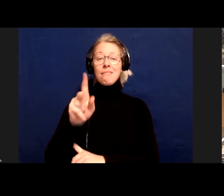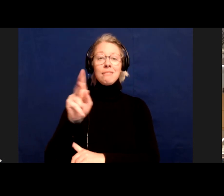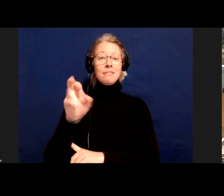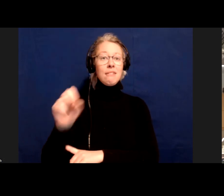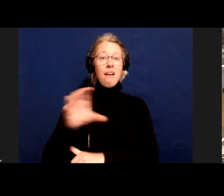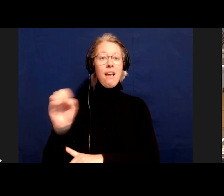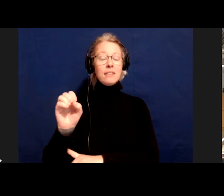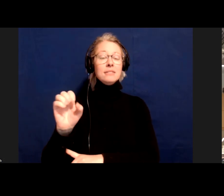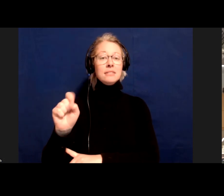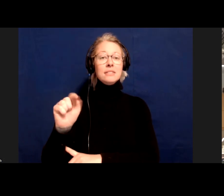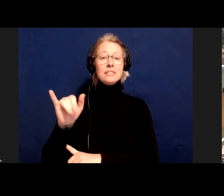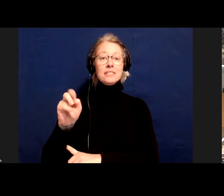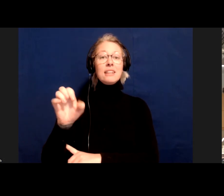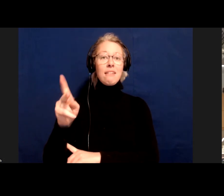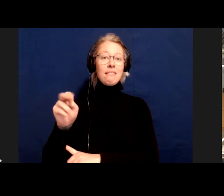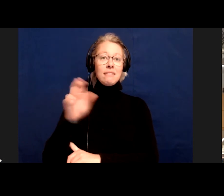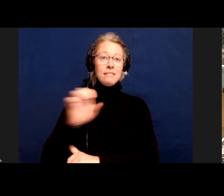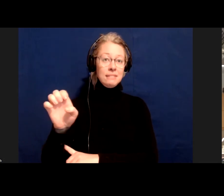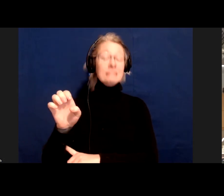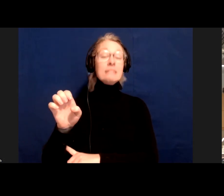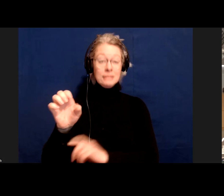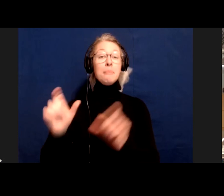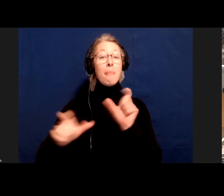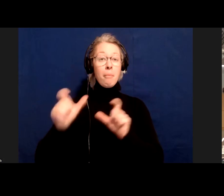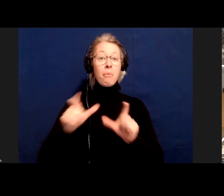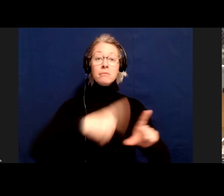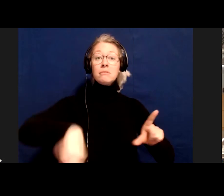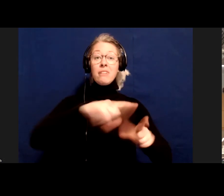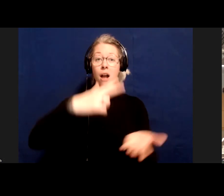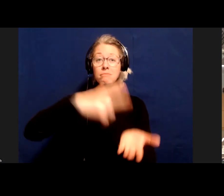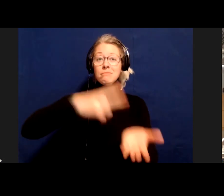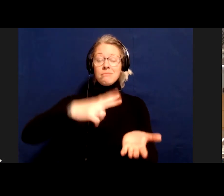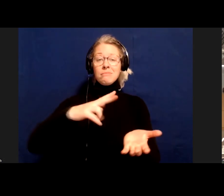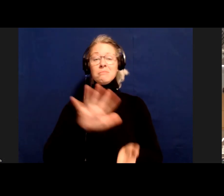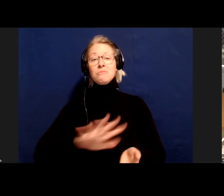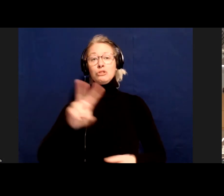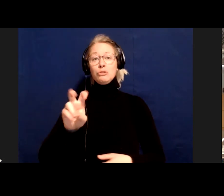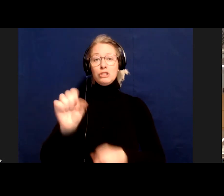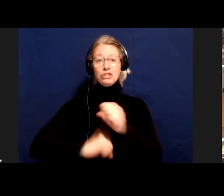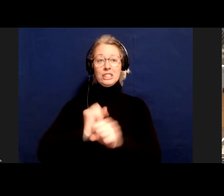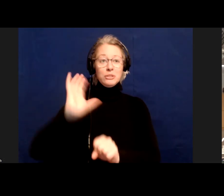Confederacy about 200 years ago with the Tsuut’ina people and the Stoney Nakoda people, comprised